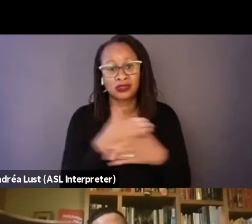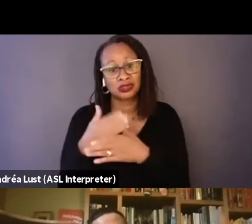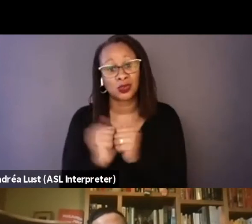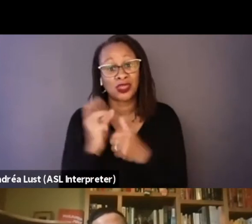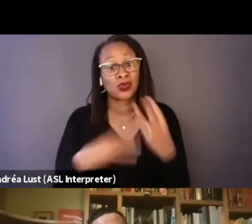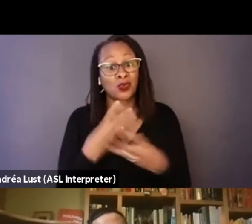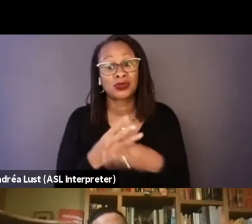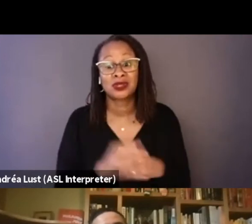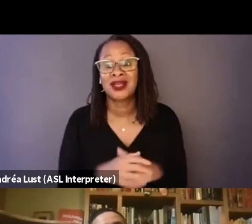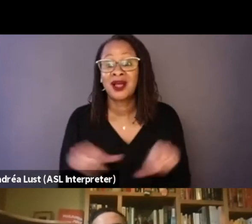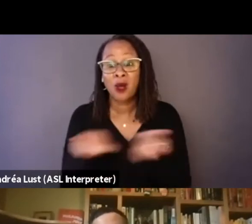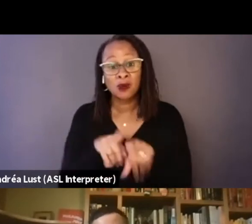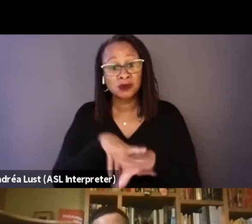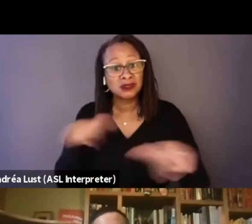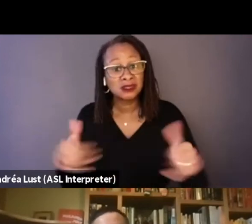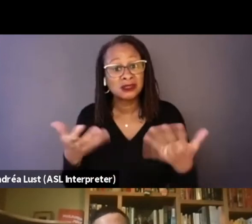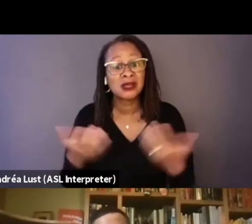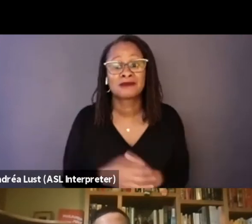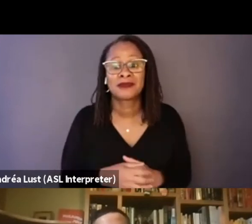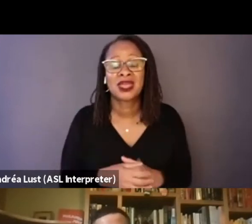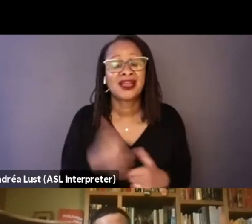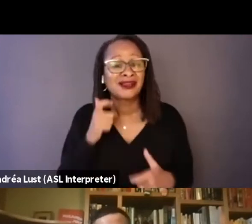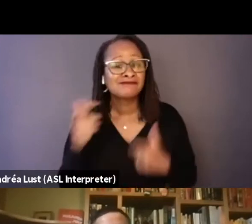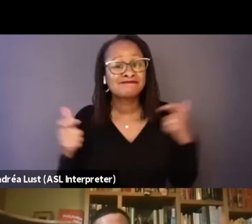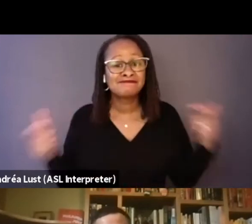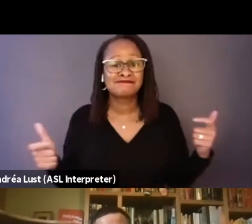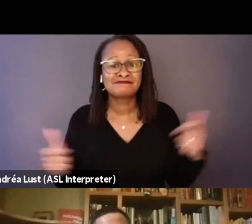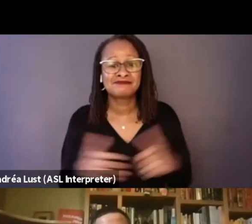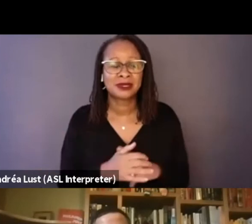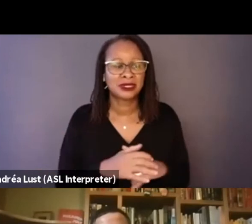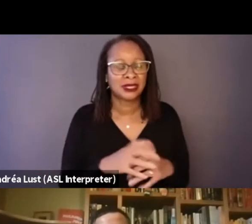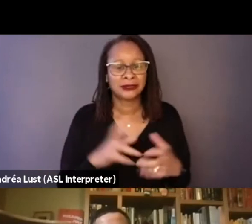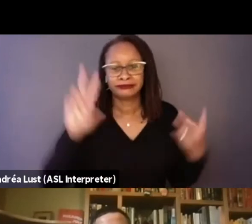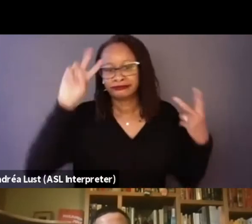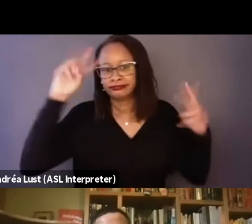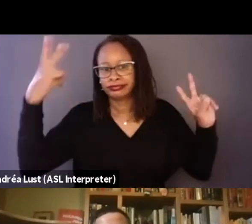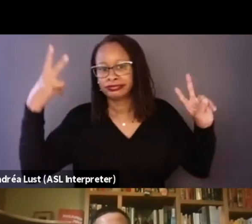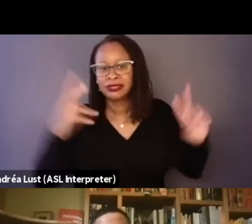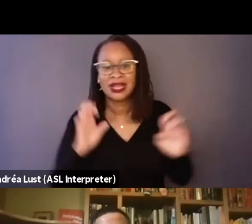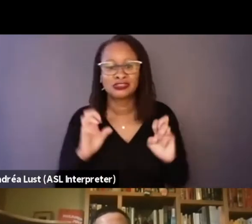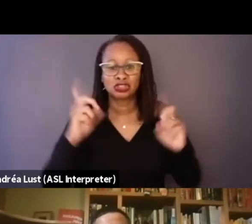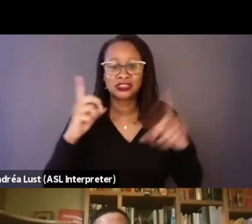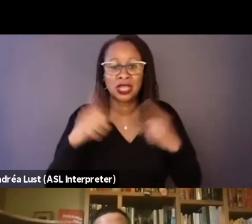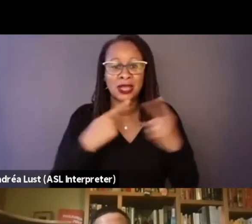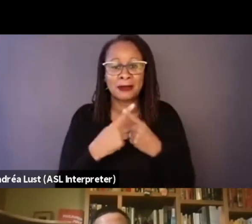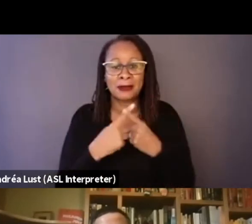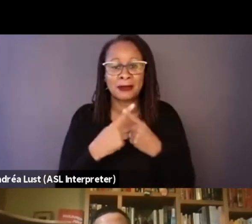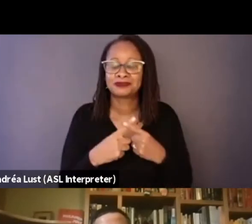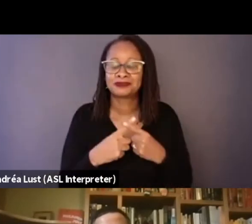And also I think there's a big mis-education, misconception about the the different histories